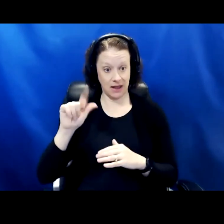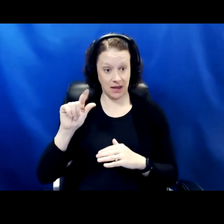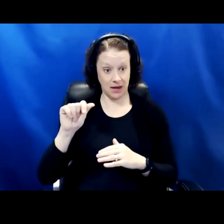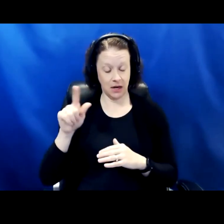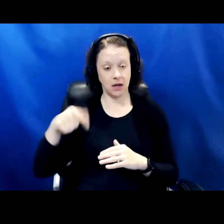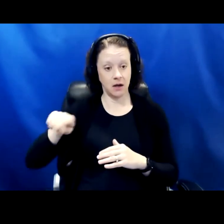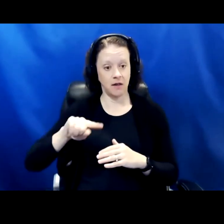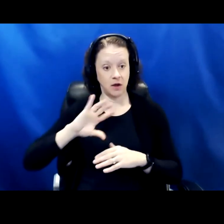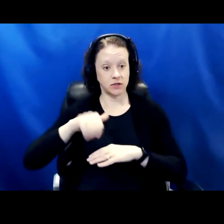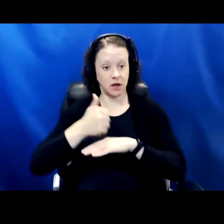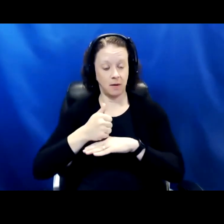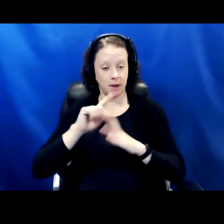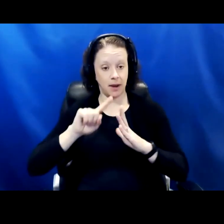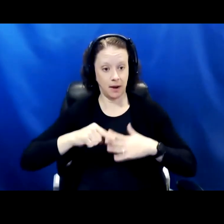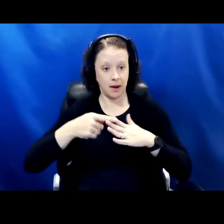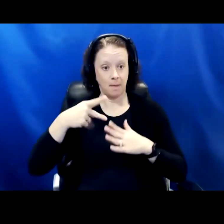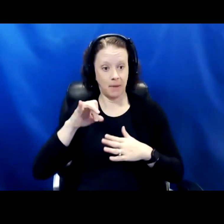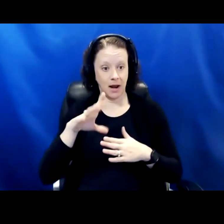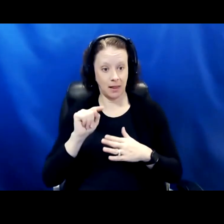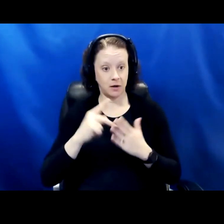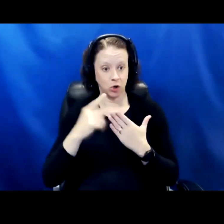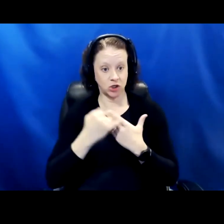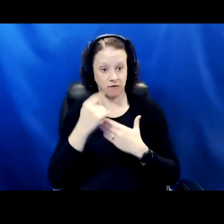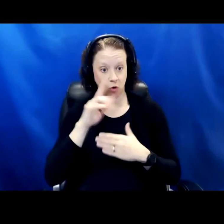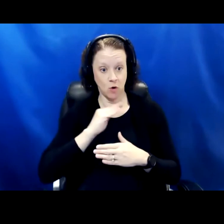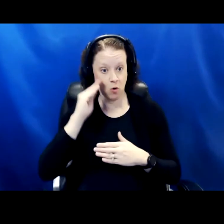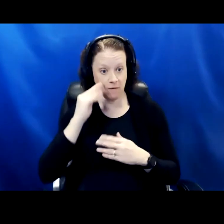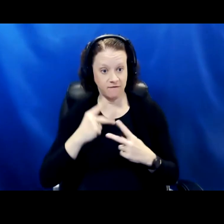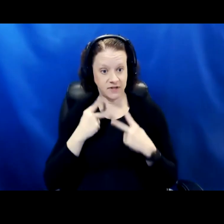a pilot project for home visit vaccination, and I know